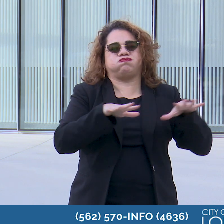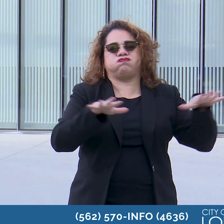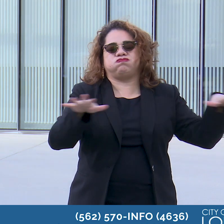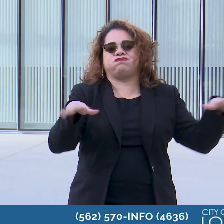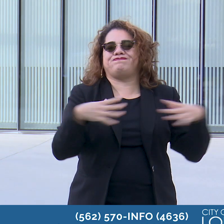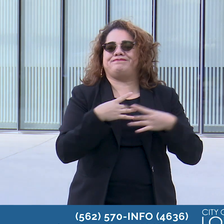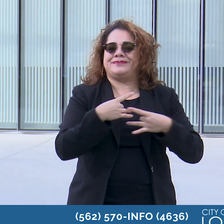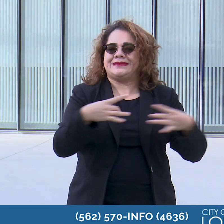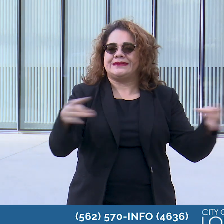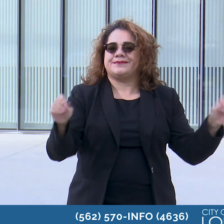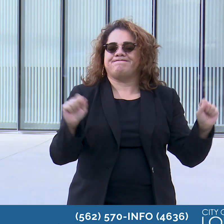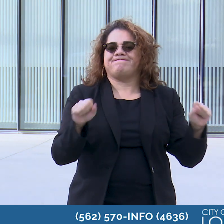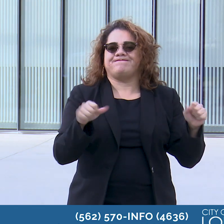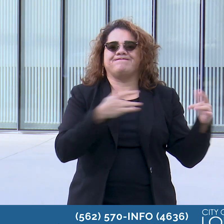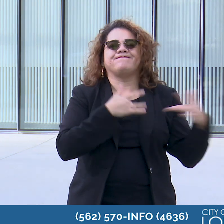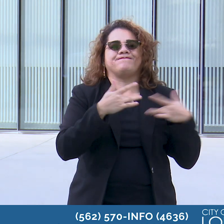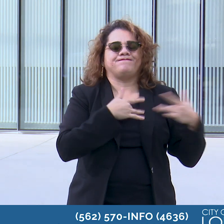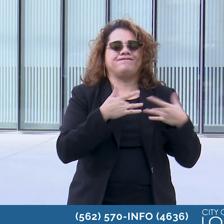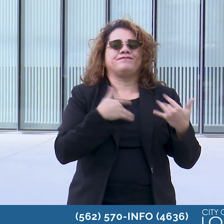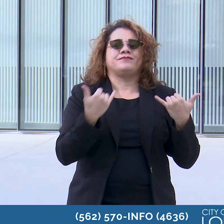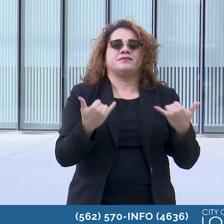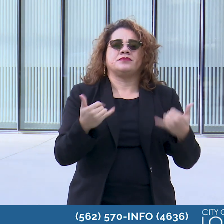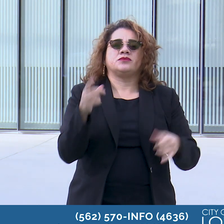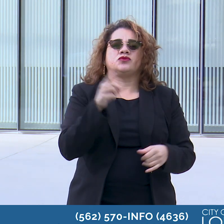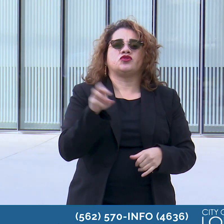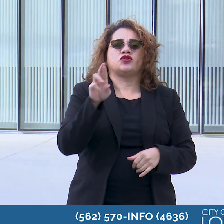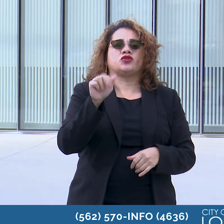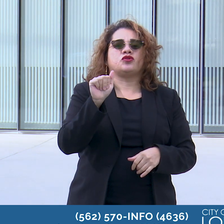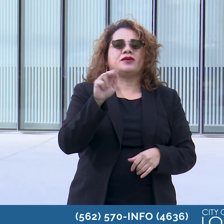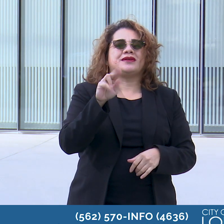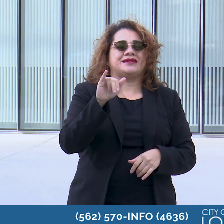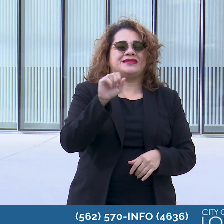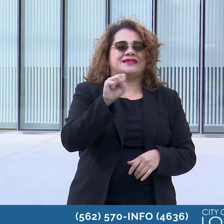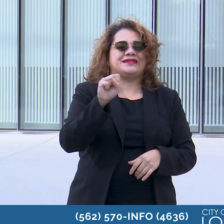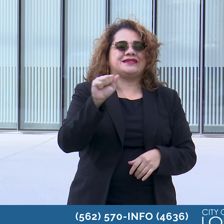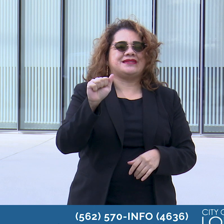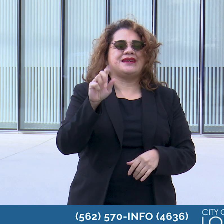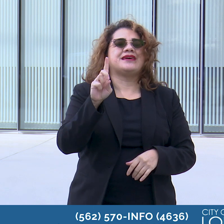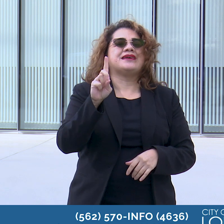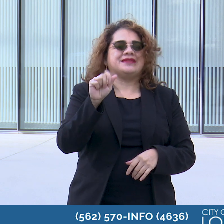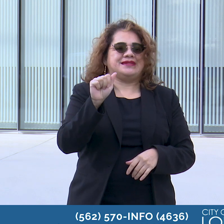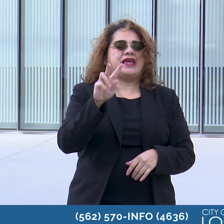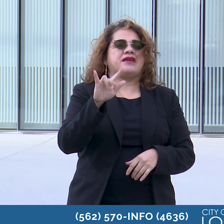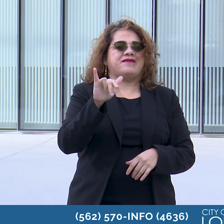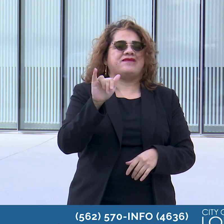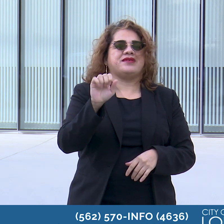The two of use are really also just heartened by the opportunity to share with everyone